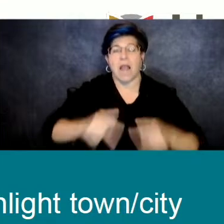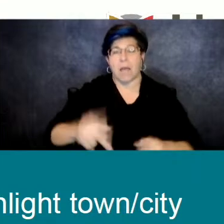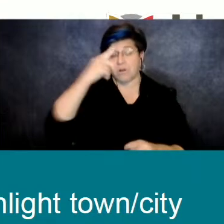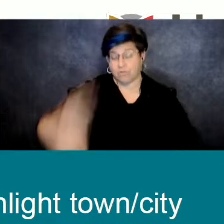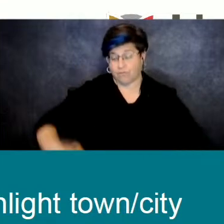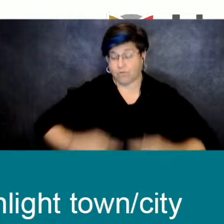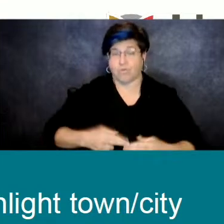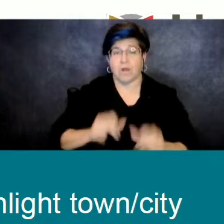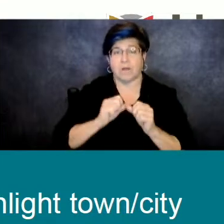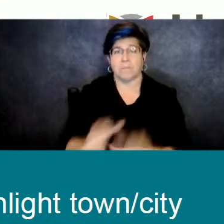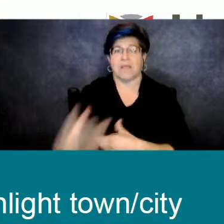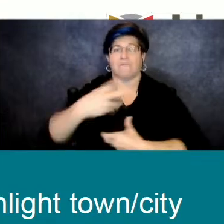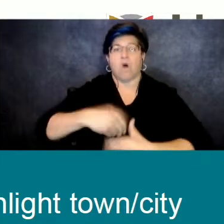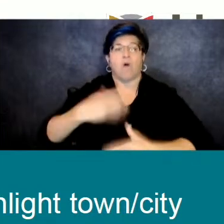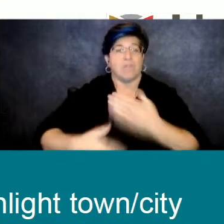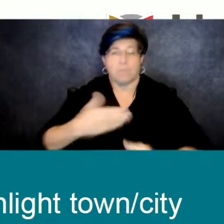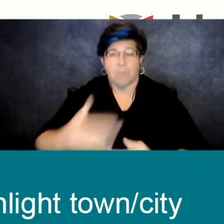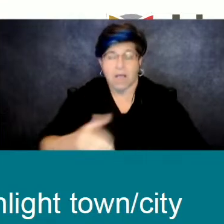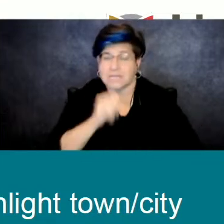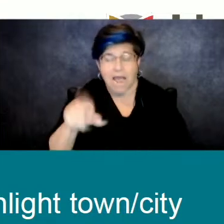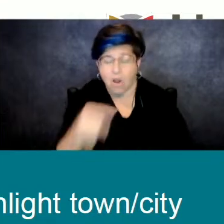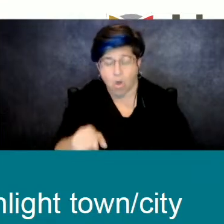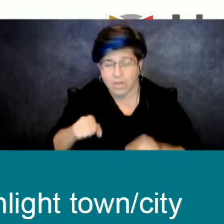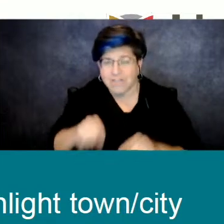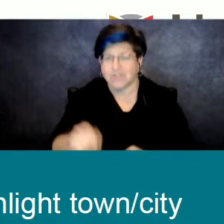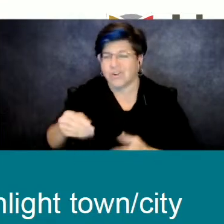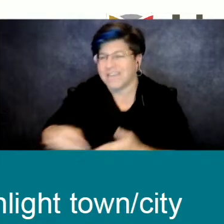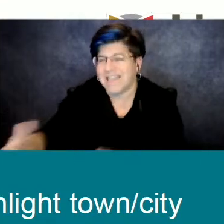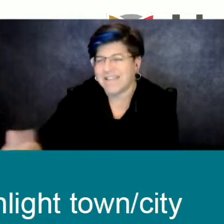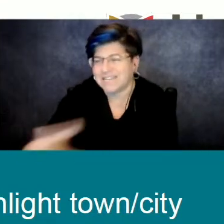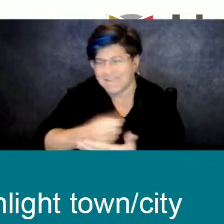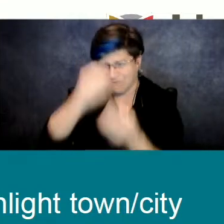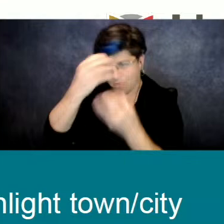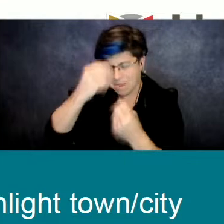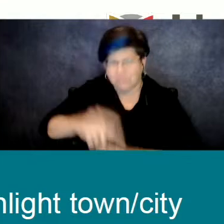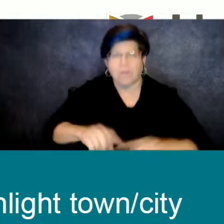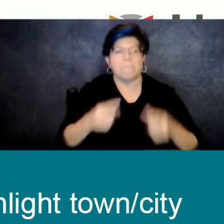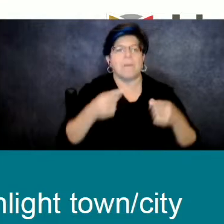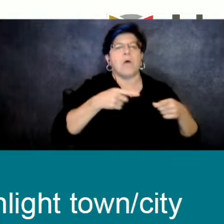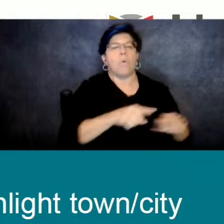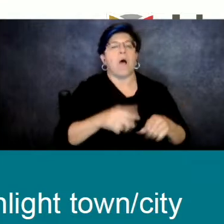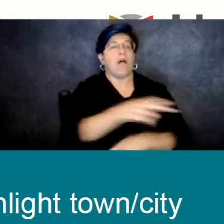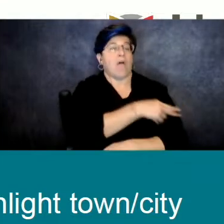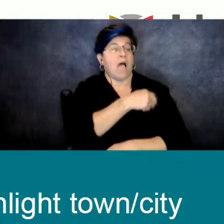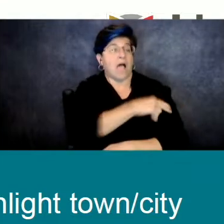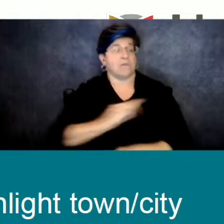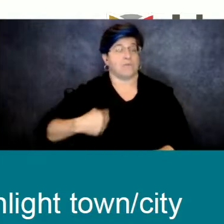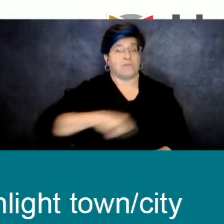OPPORTUNITIES FOR RESIDENTS TO CONTINUE TO BE A PART OF THE